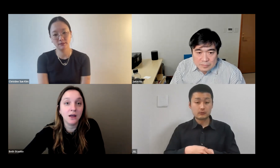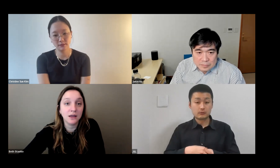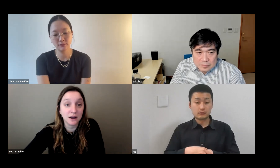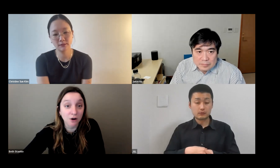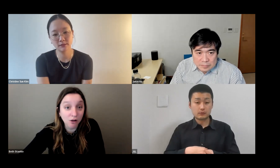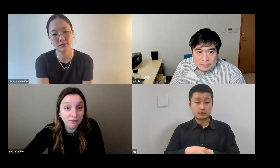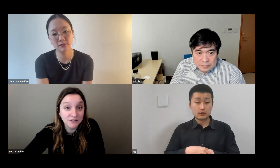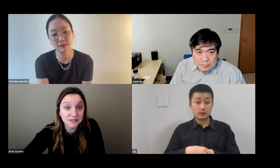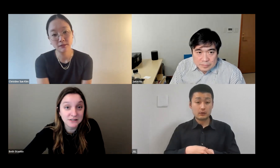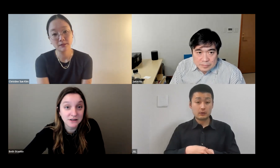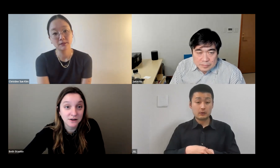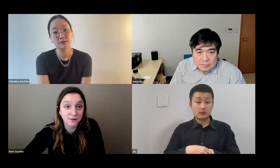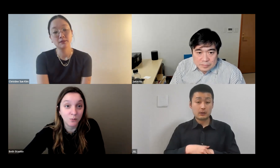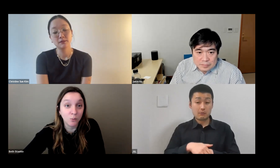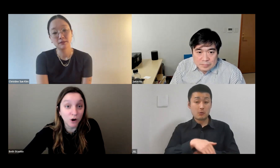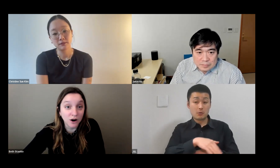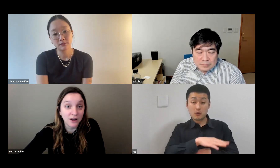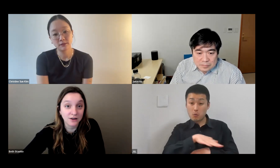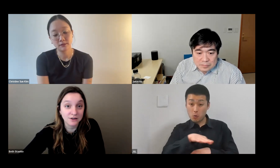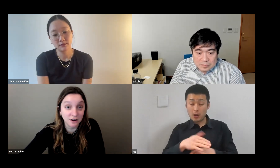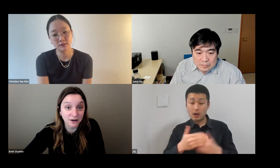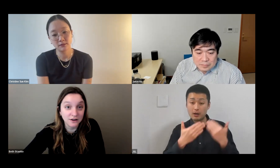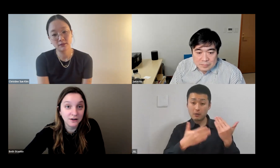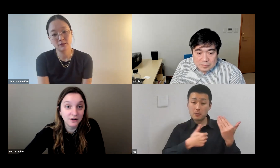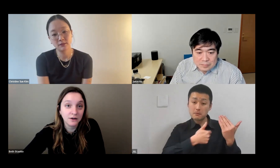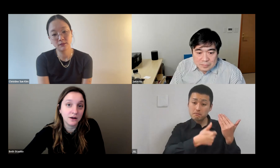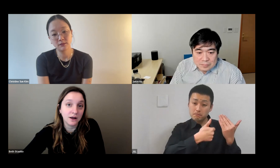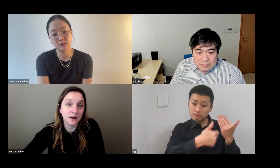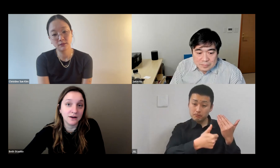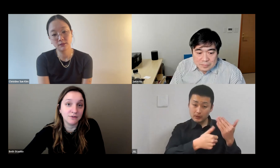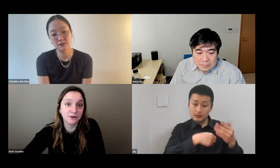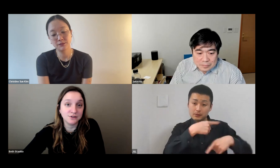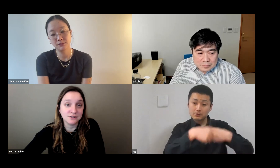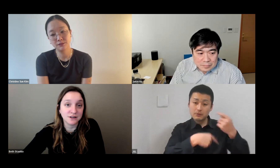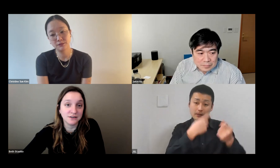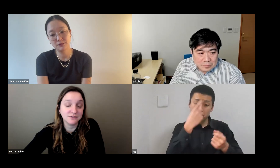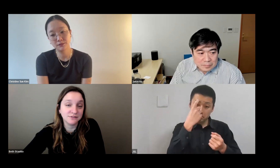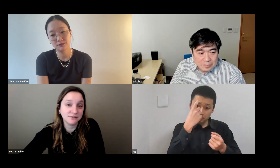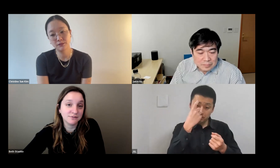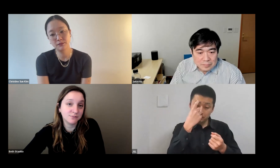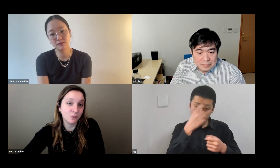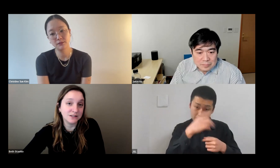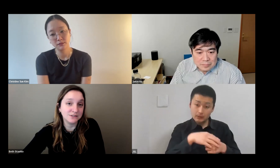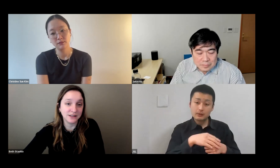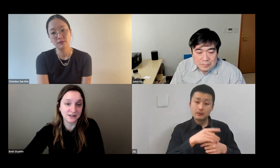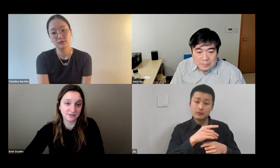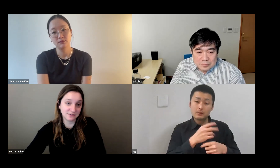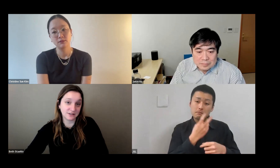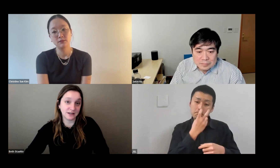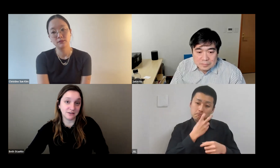getting all of this work done, and everyone else just kind of waits for that to take effect.